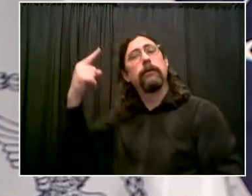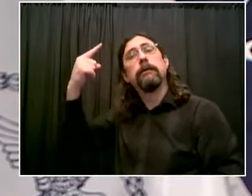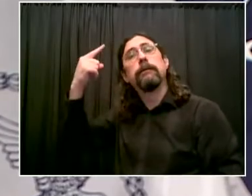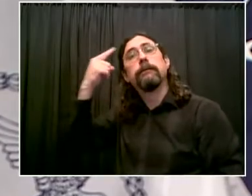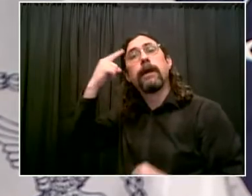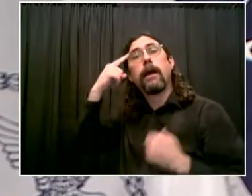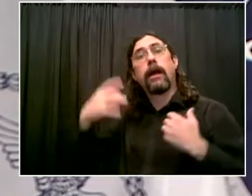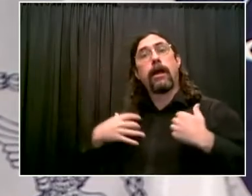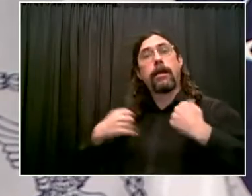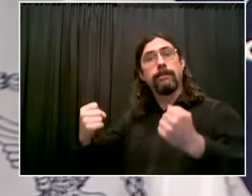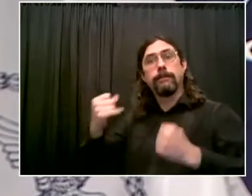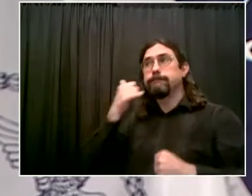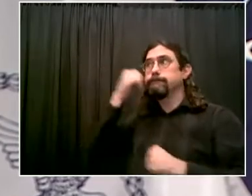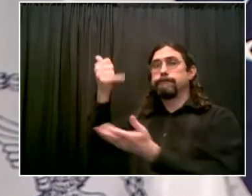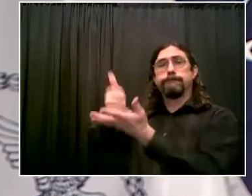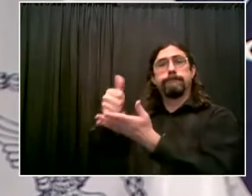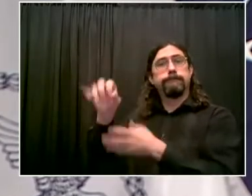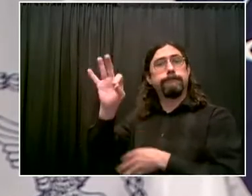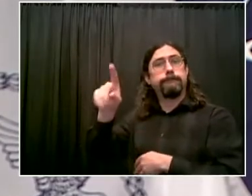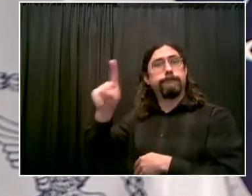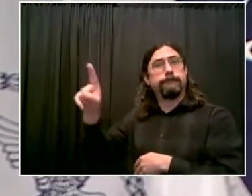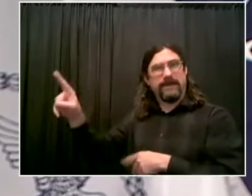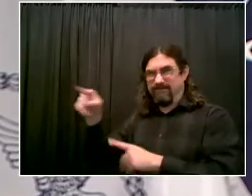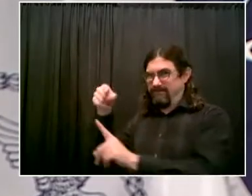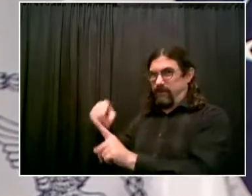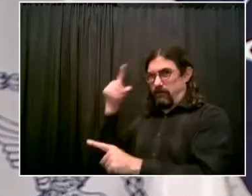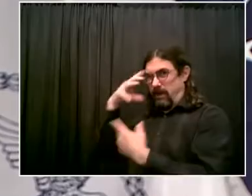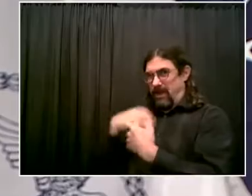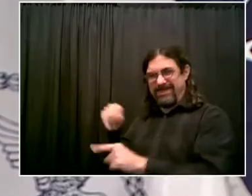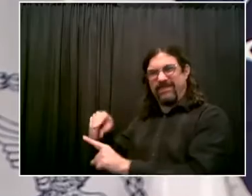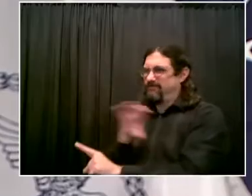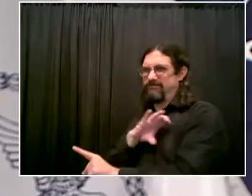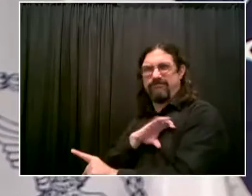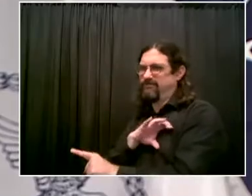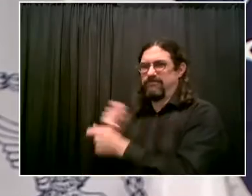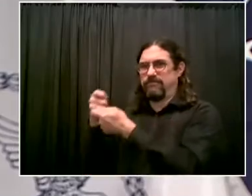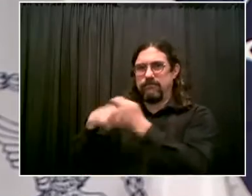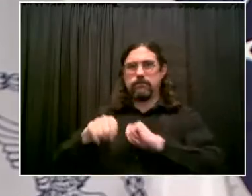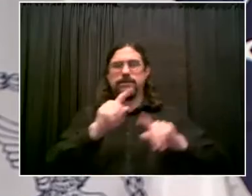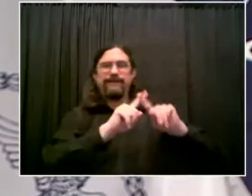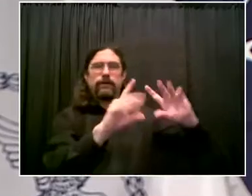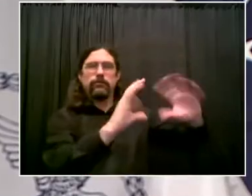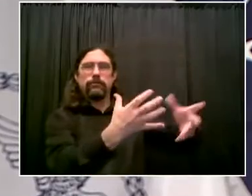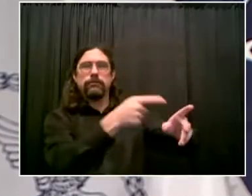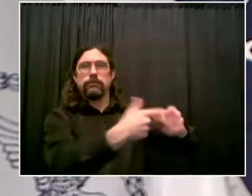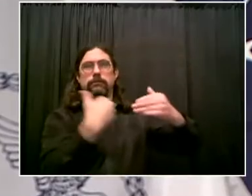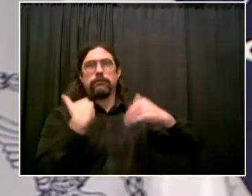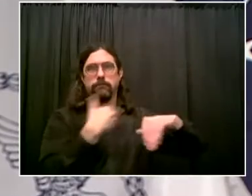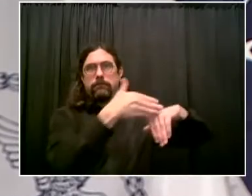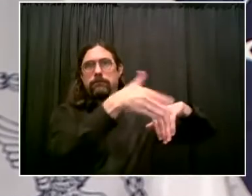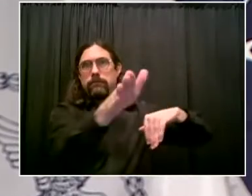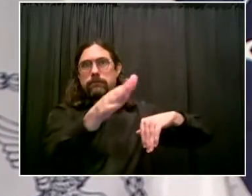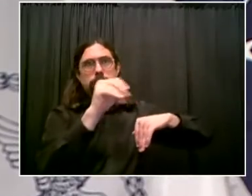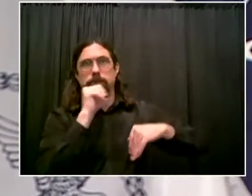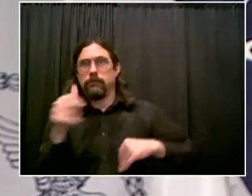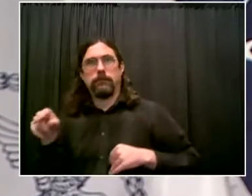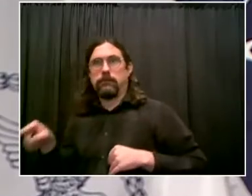HINAVG OSTHE HANDLED BY CIVILIANS, THAT MADE A LOT OF SENSE, OF COURSE IT REQUIRES LESS